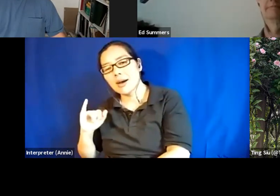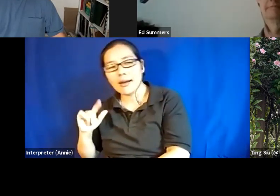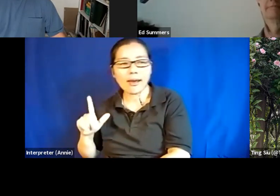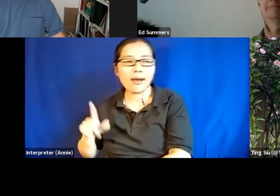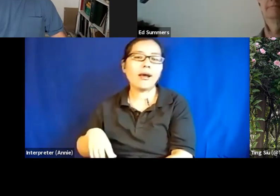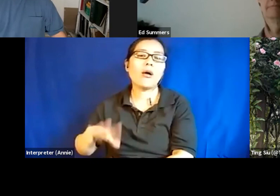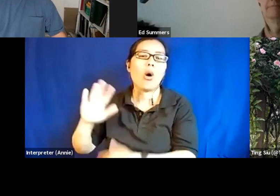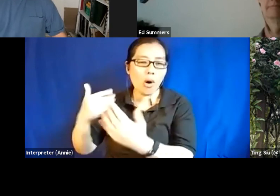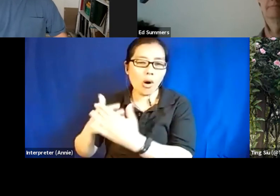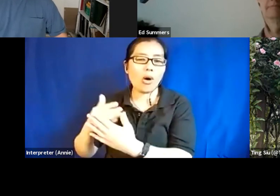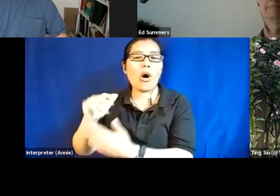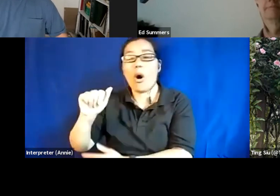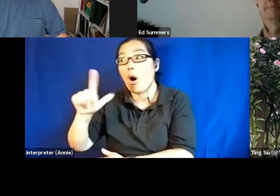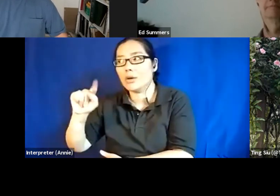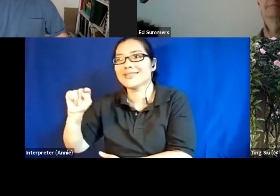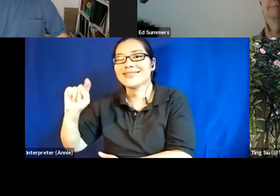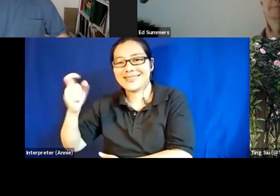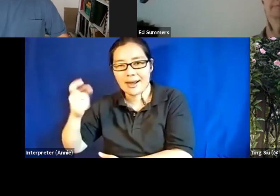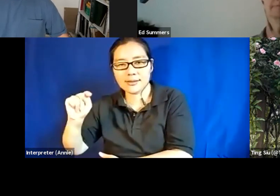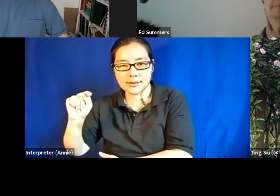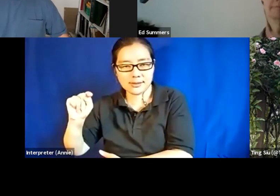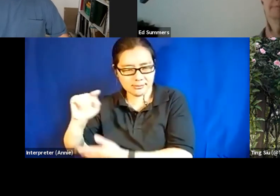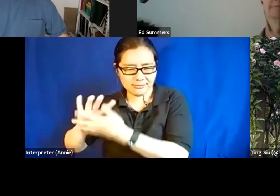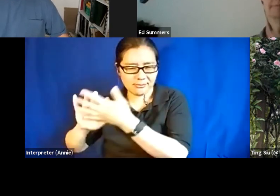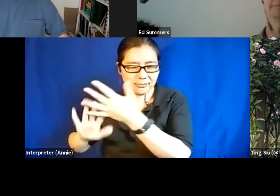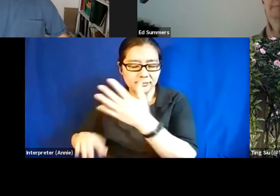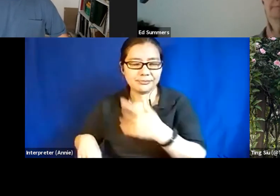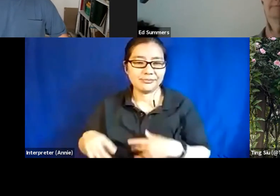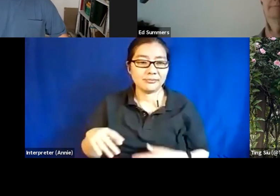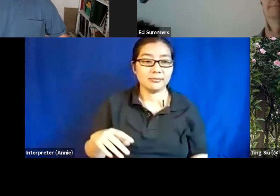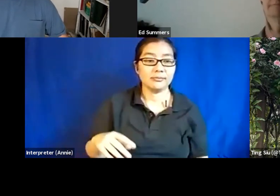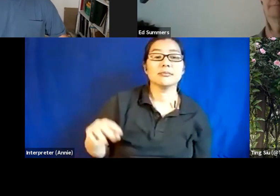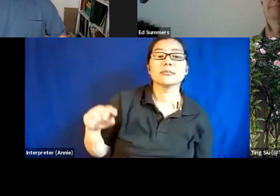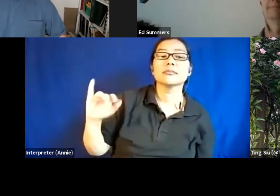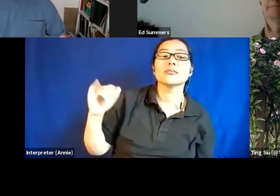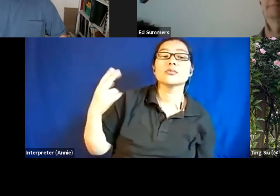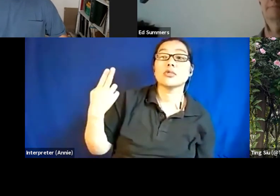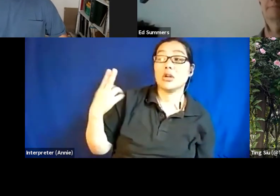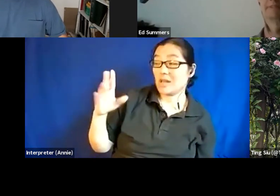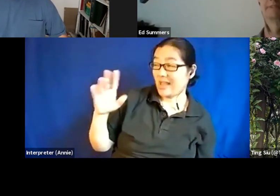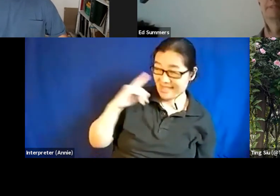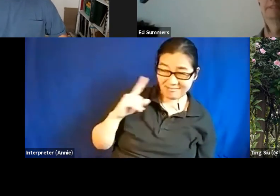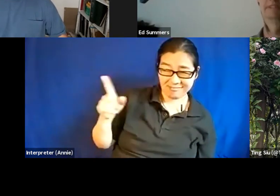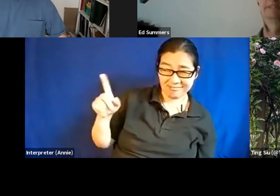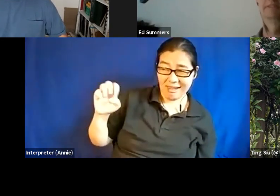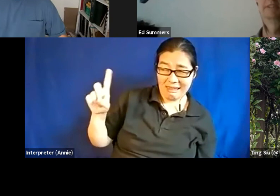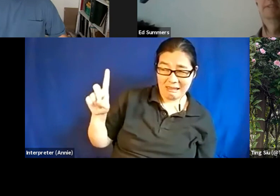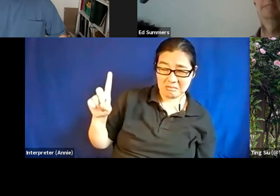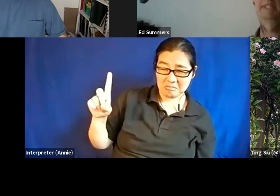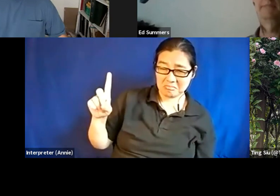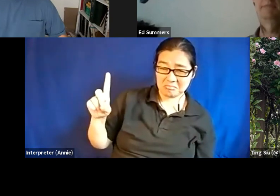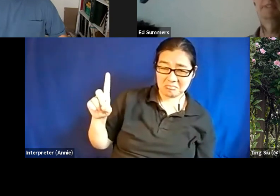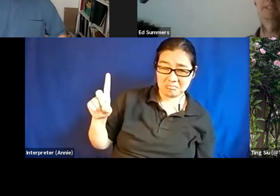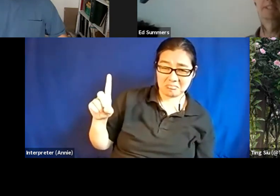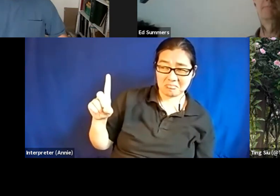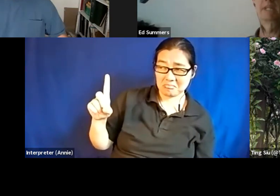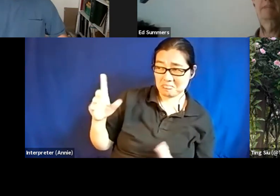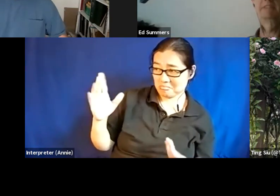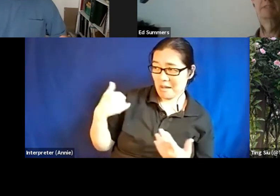Joshua Miele: I think Ed is probably best qualified to start us off on answering that. Ed Summers: Yeah. Having